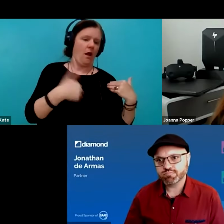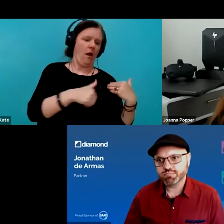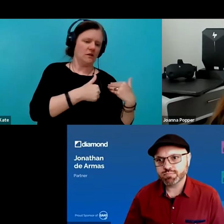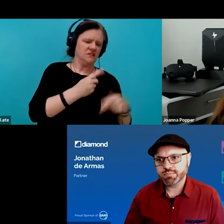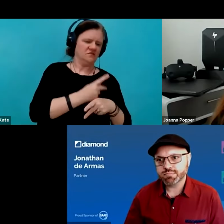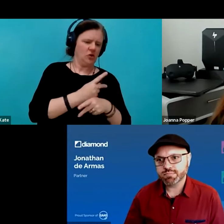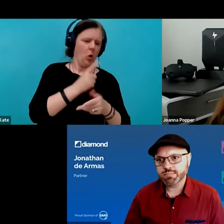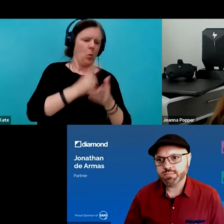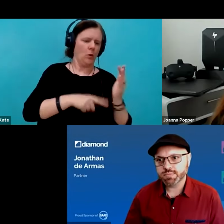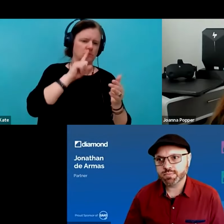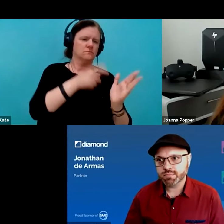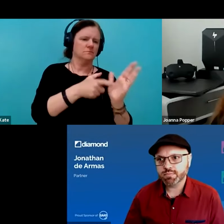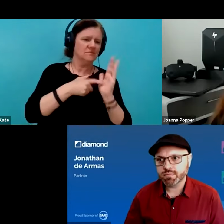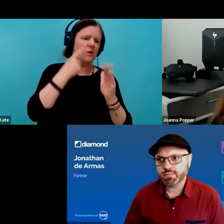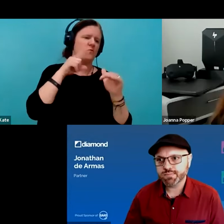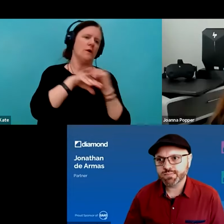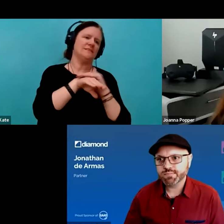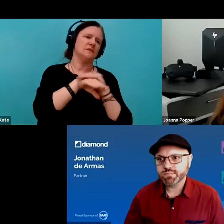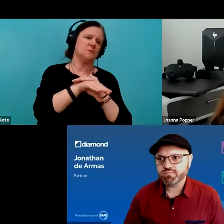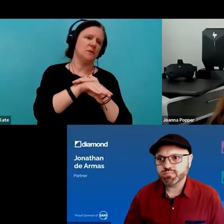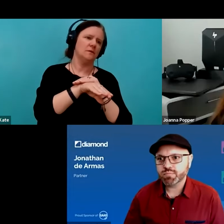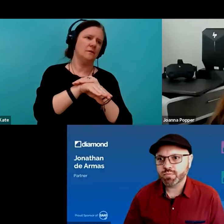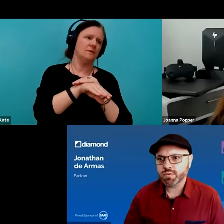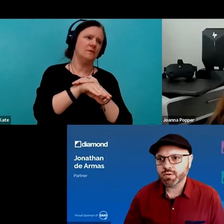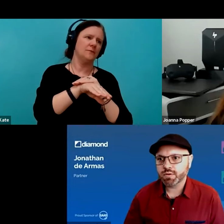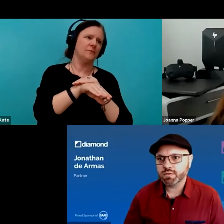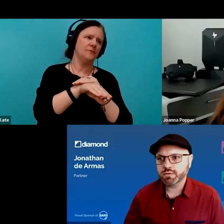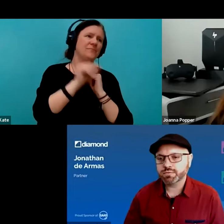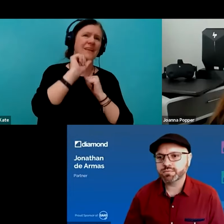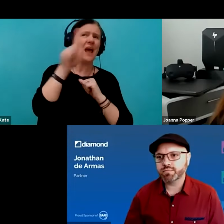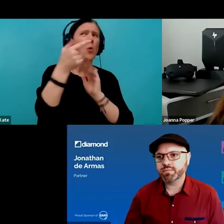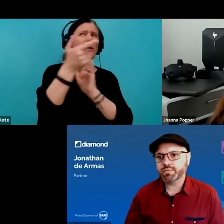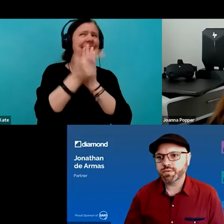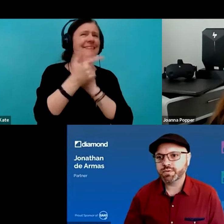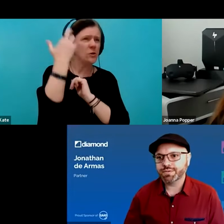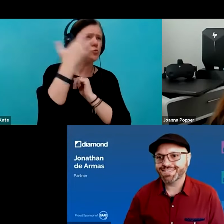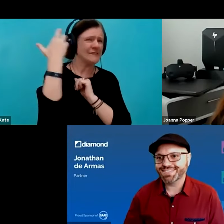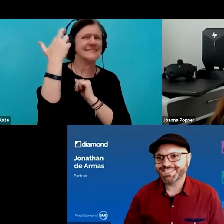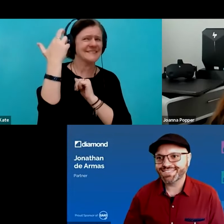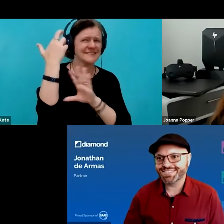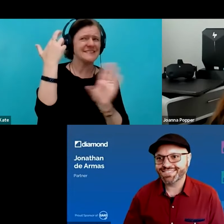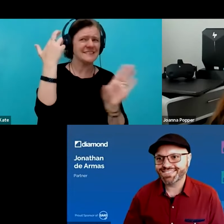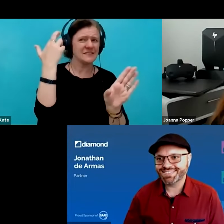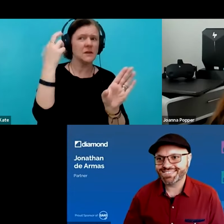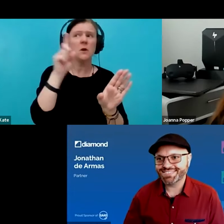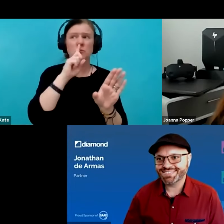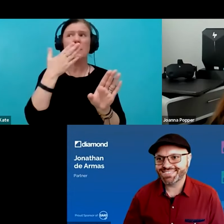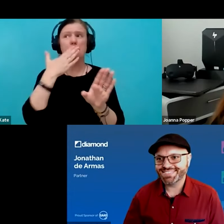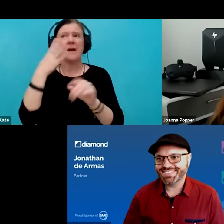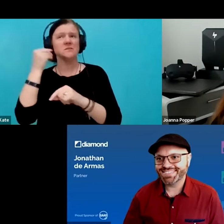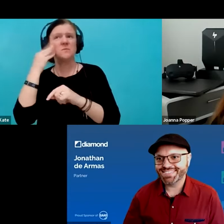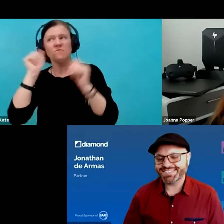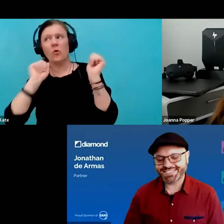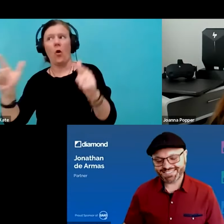what's demanded of us not and not just for legal reasons but because you're going to make a better experience. It's the right thing to do.